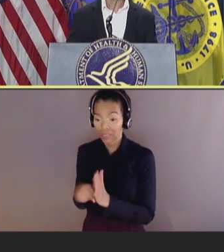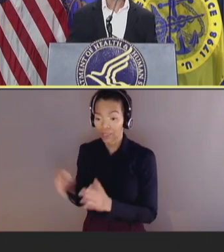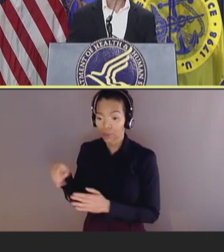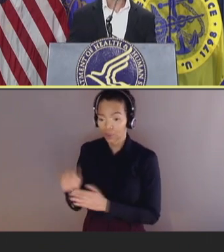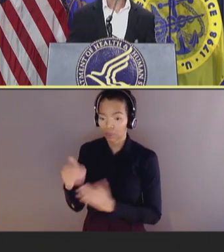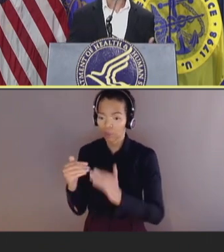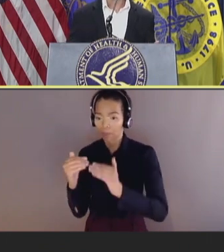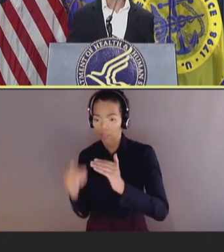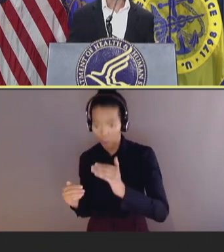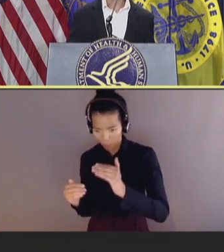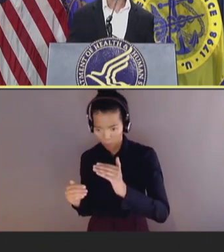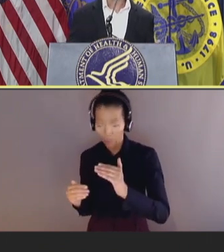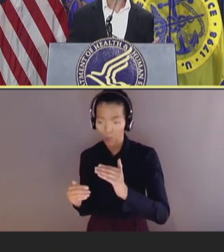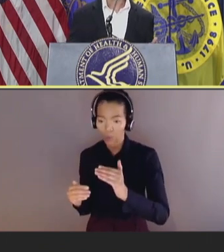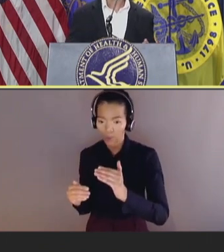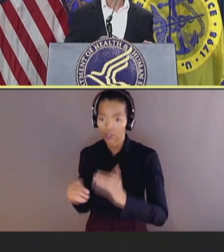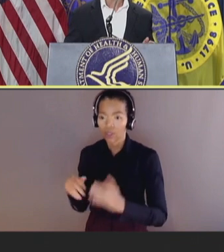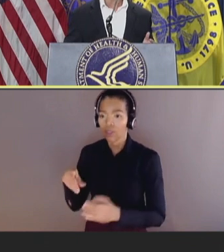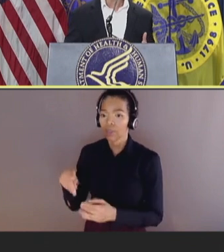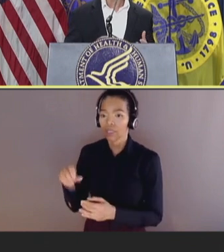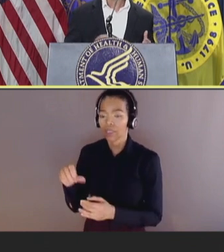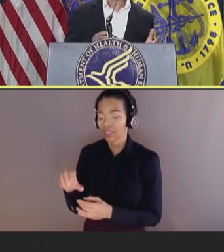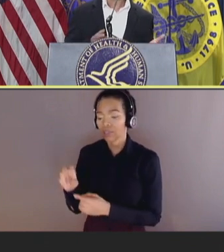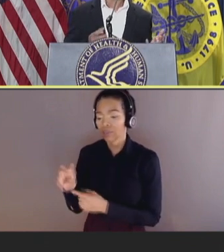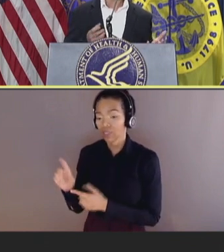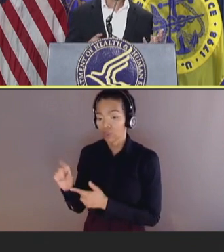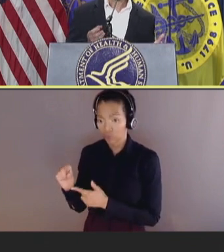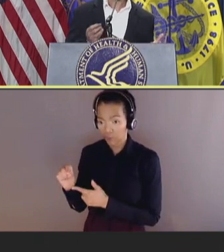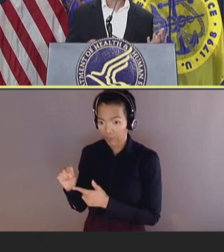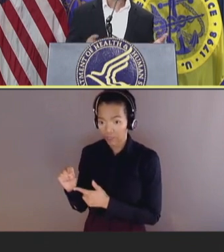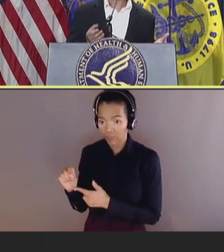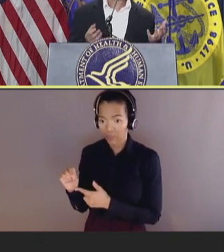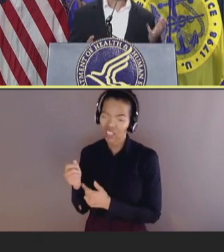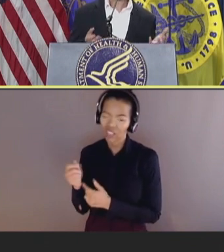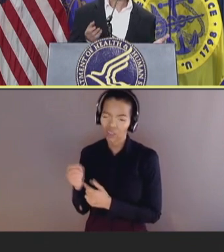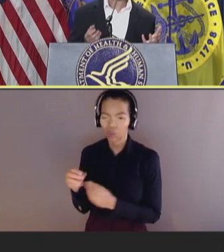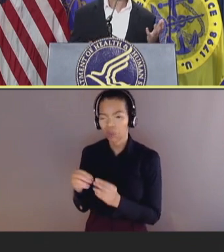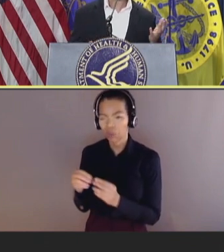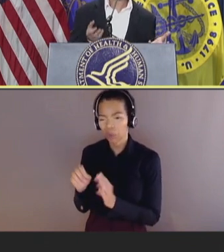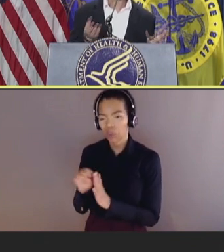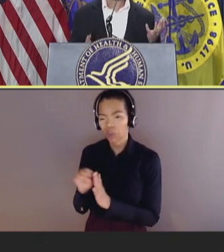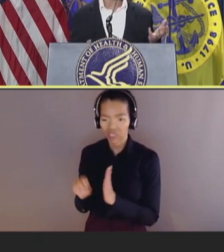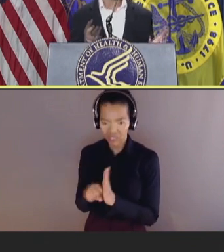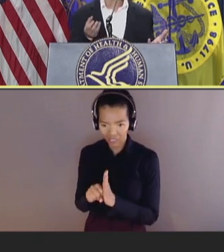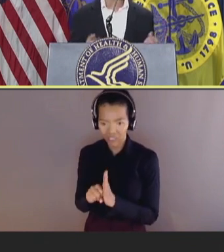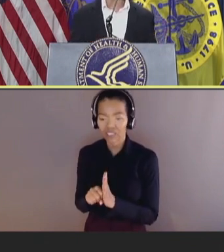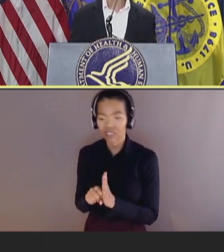You can see for PCV 20, a little bit more states get it at that rate,